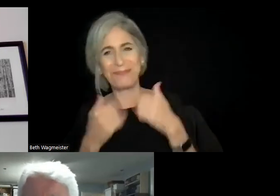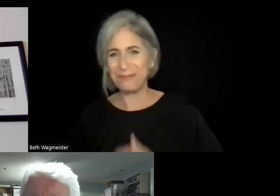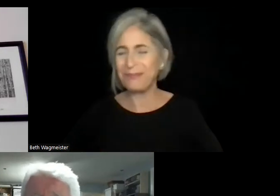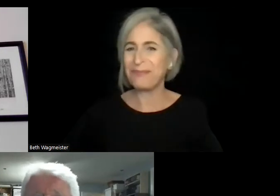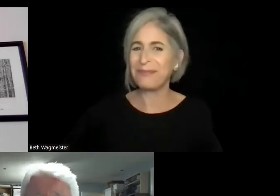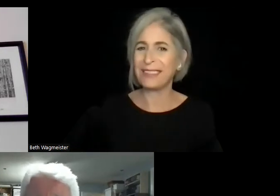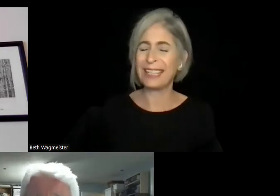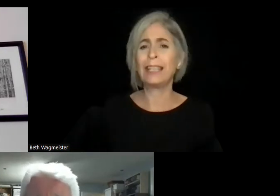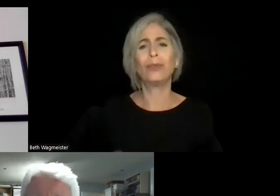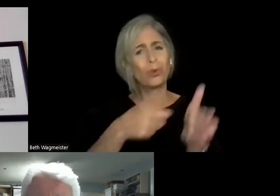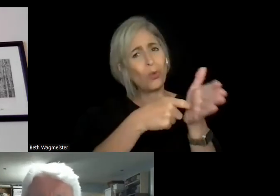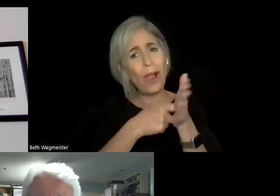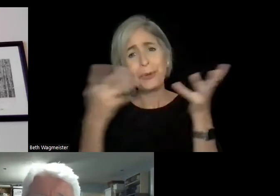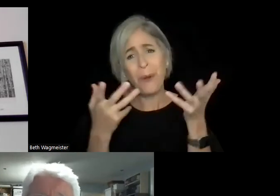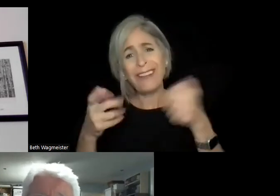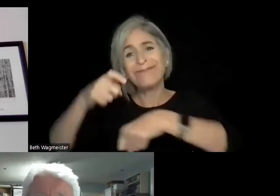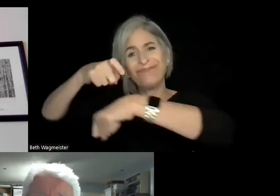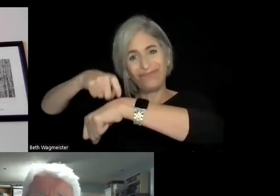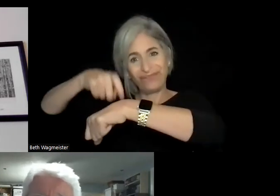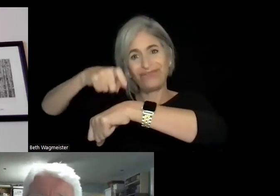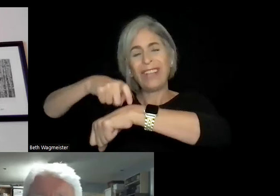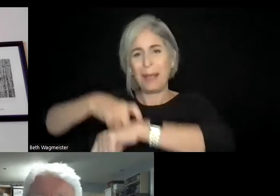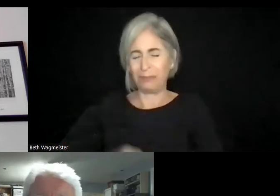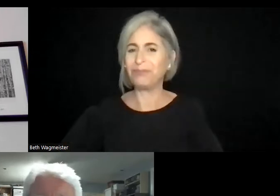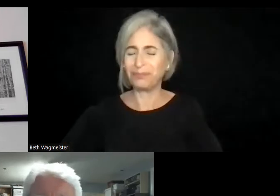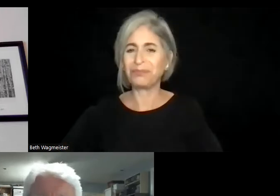That's a good question,